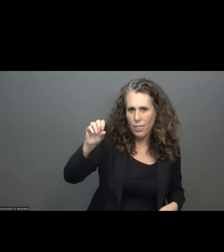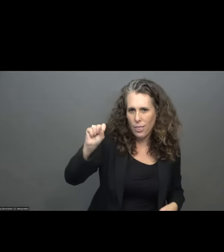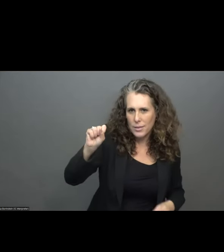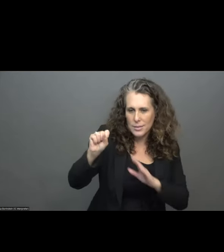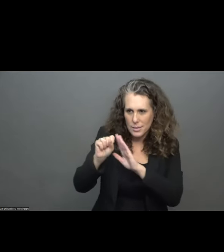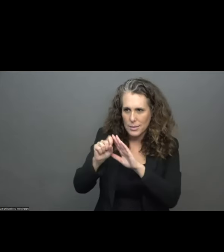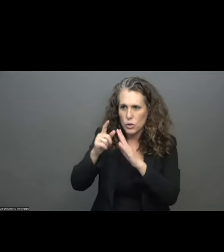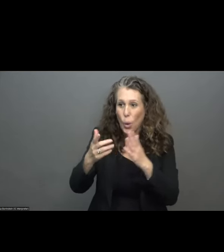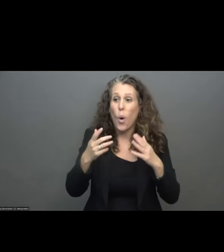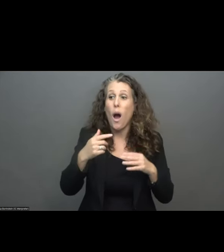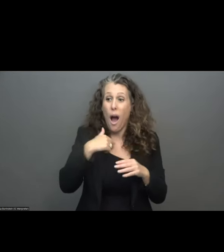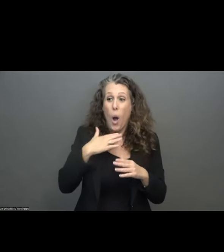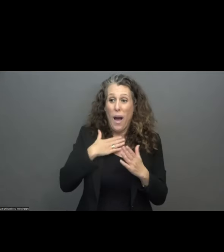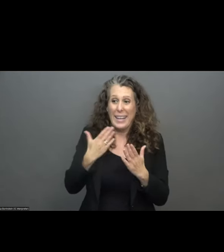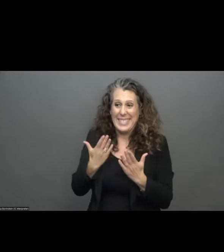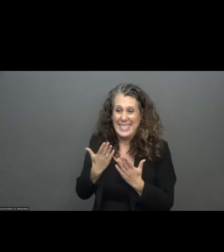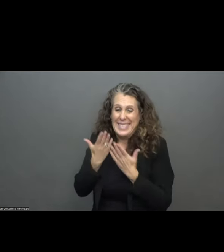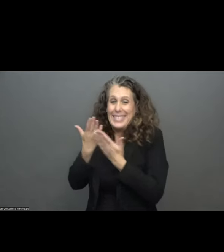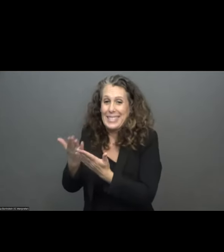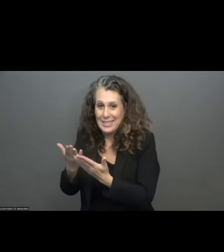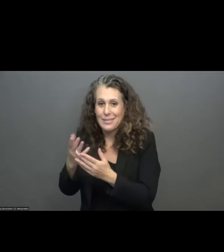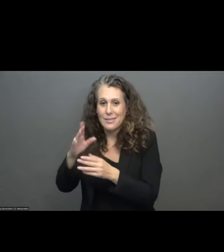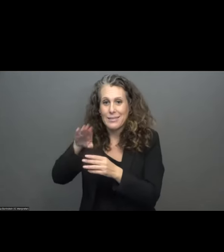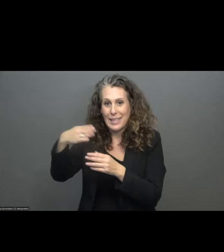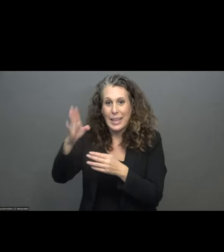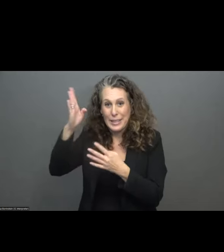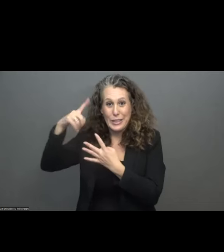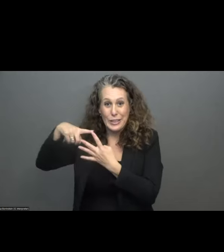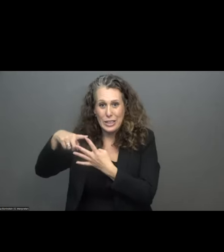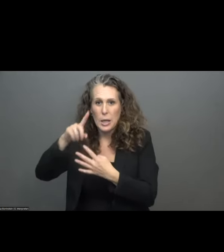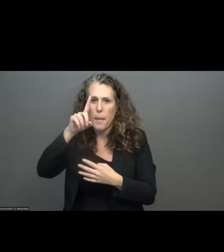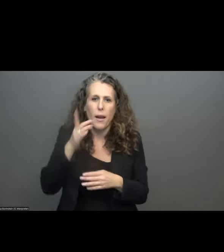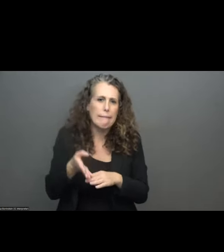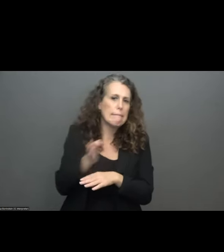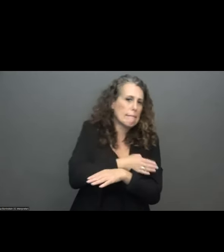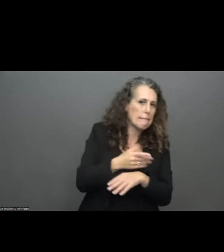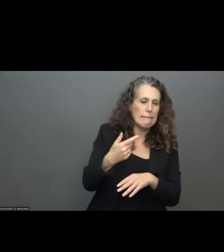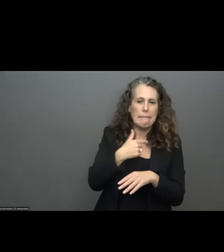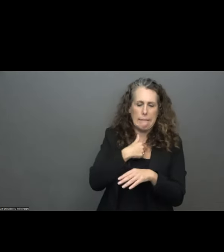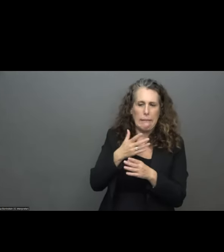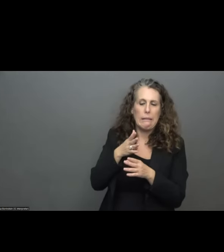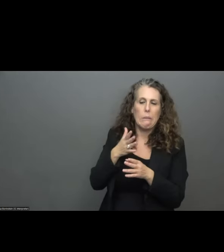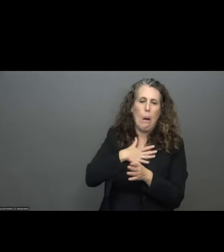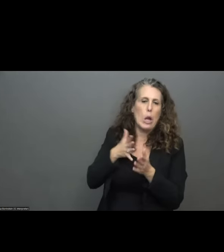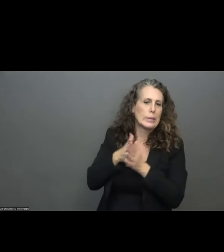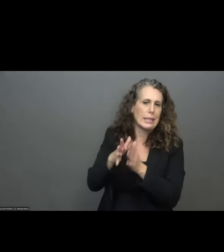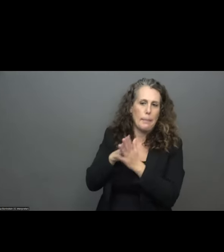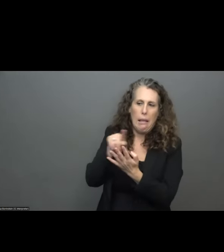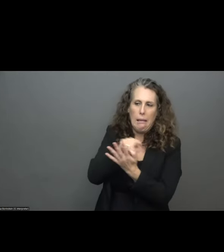just want to quickly remind our speakers have 14:06:02 practical info and technical aspects,